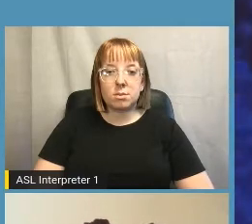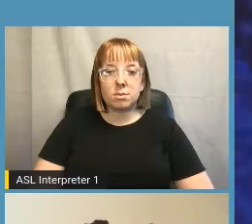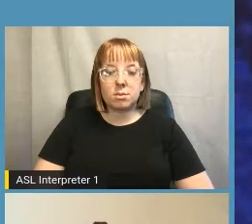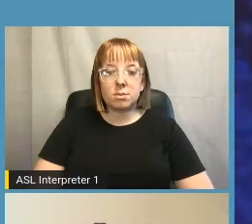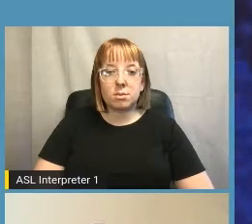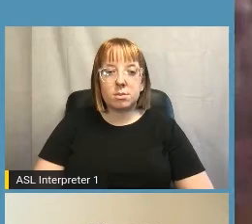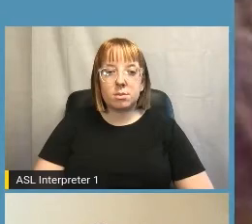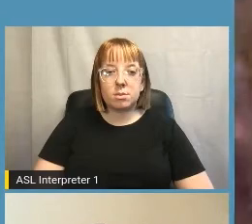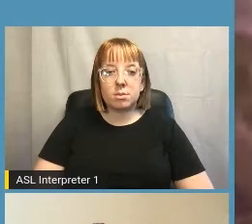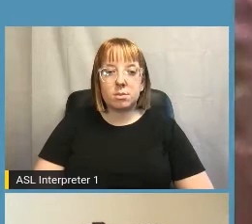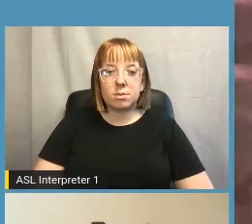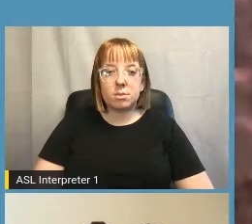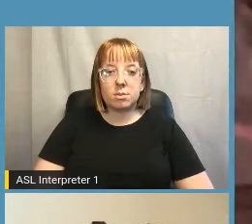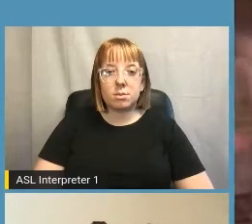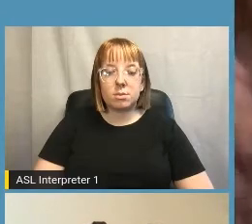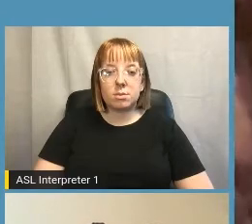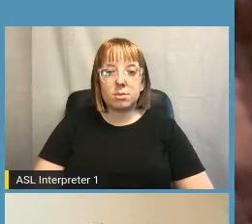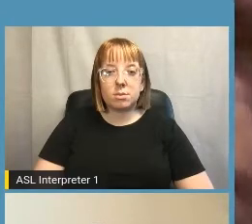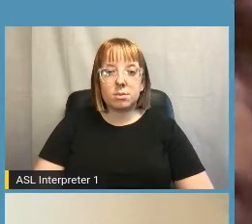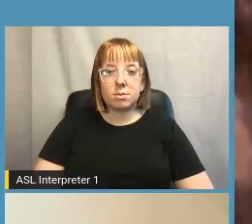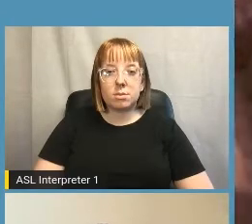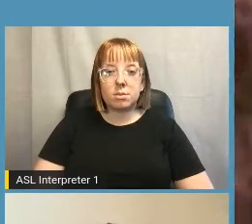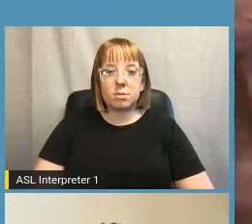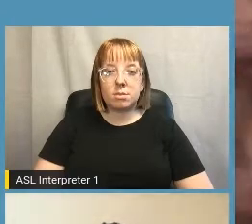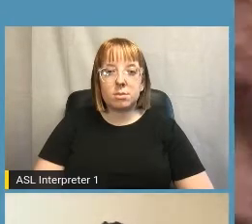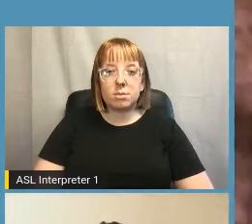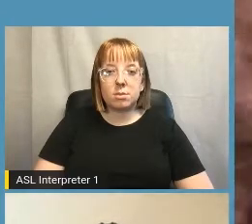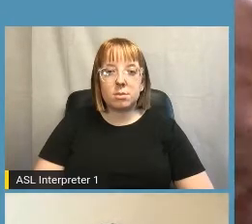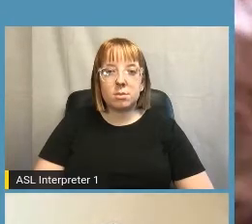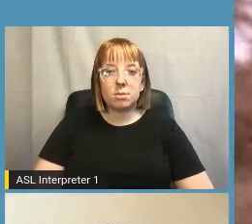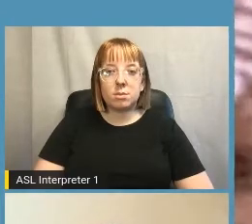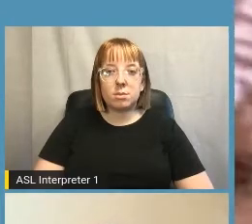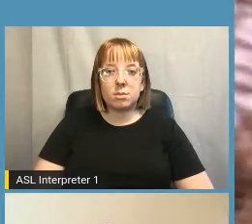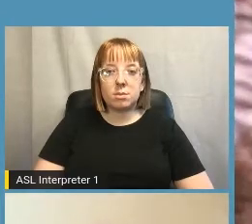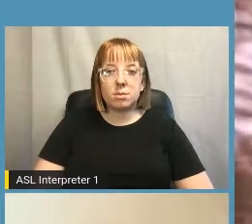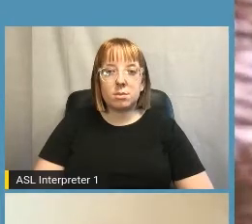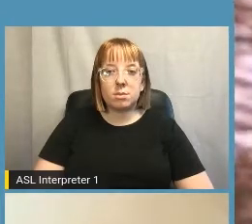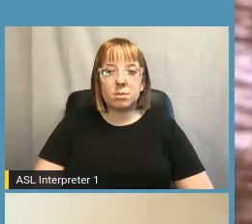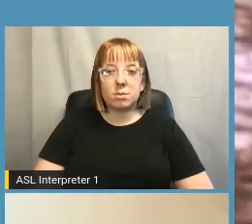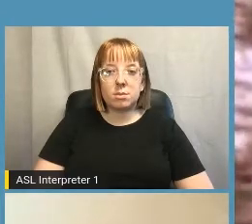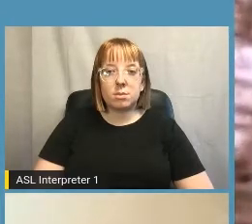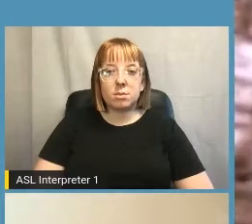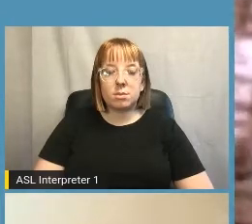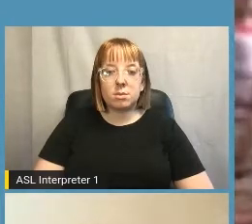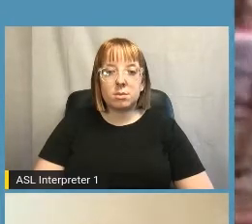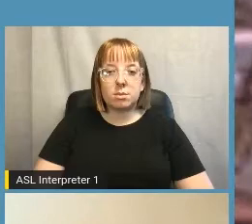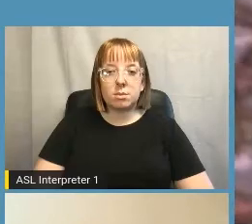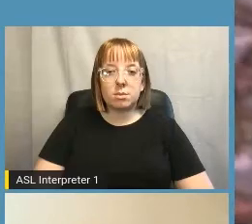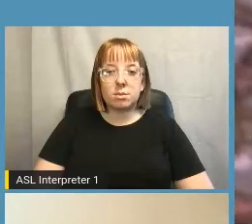play with one more minute of this